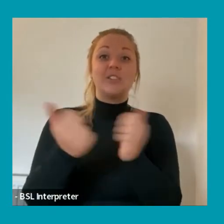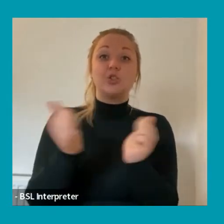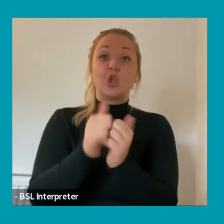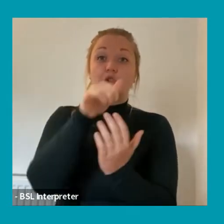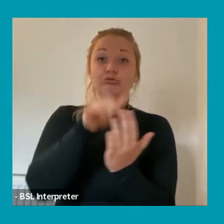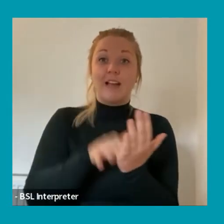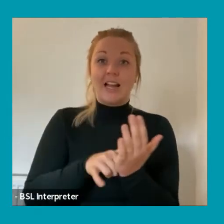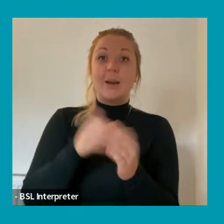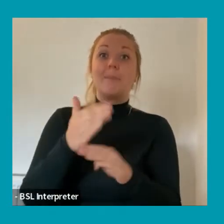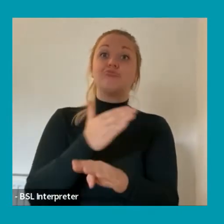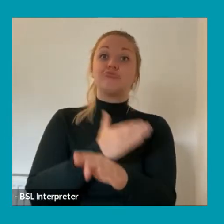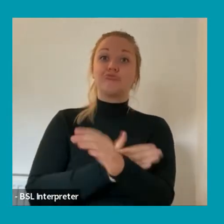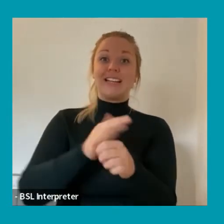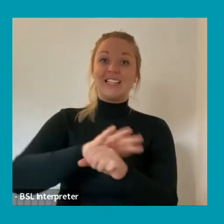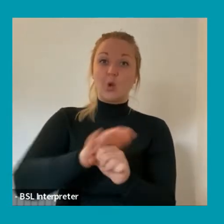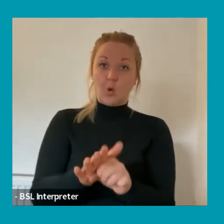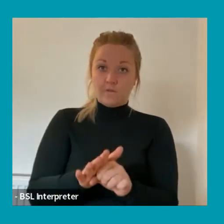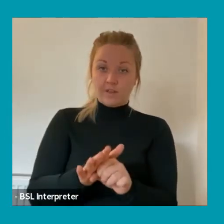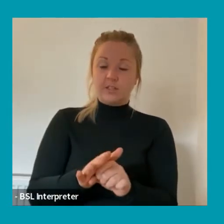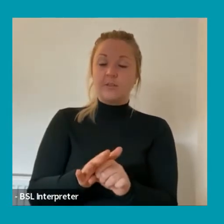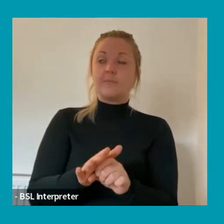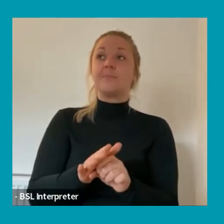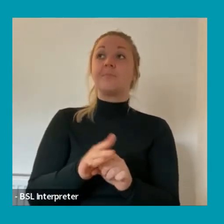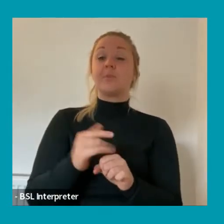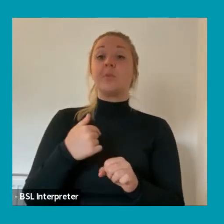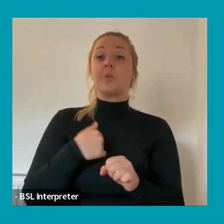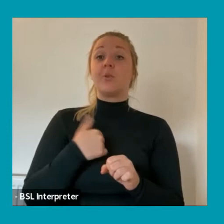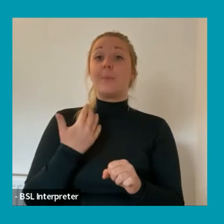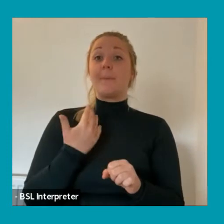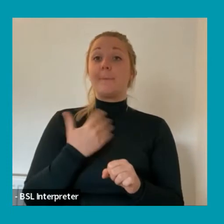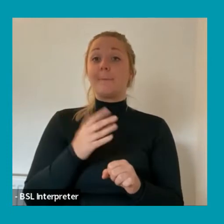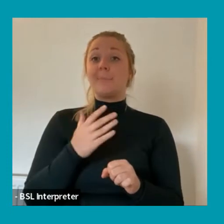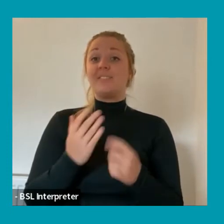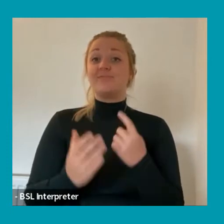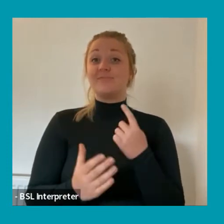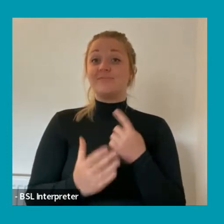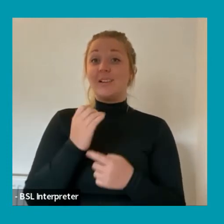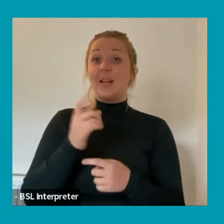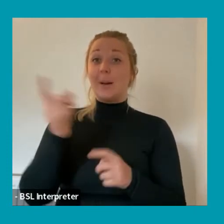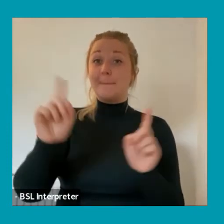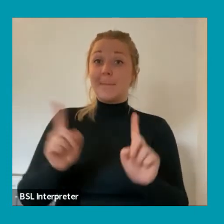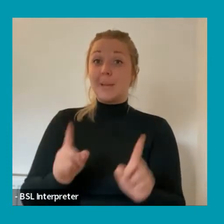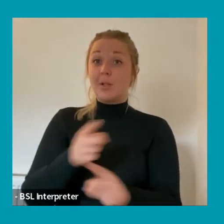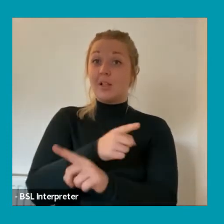We discovered that, we brought in people with lived experience at booking events.